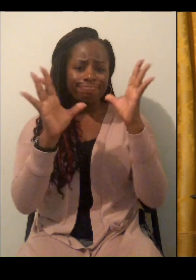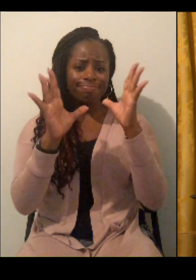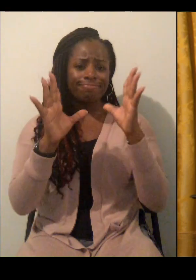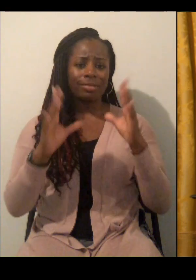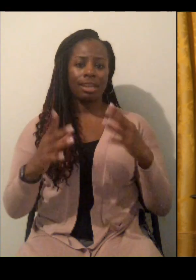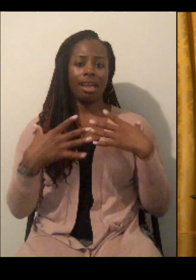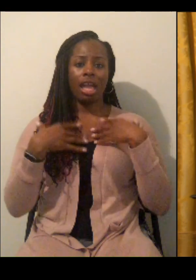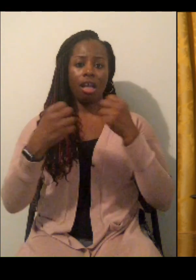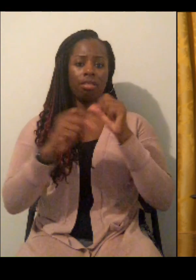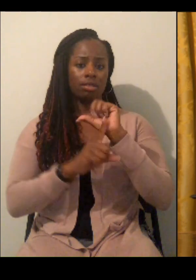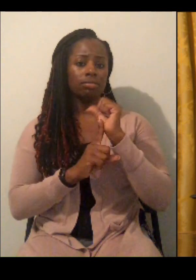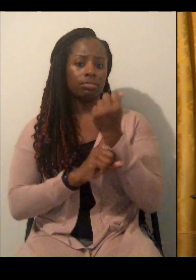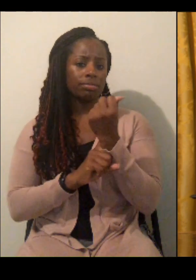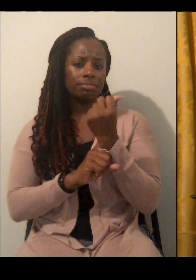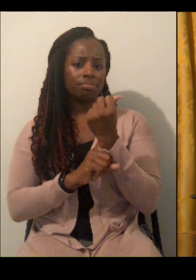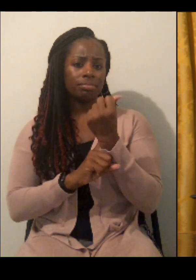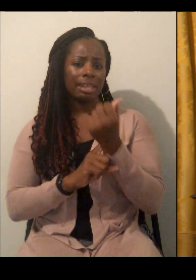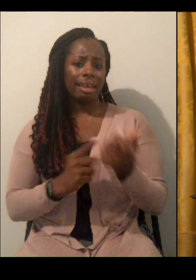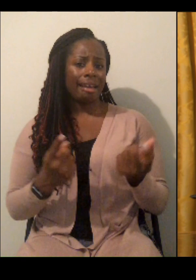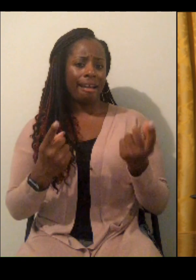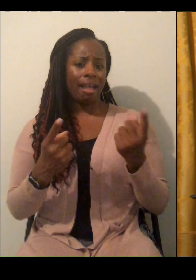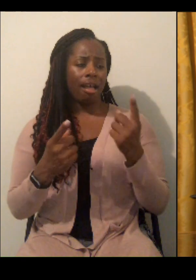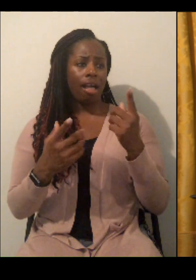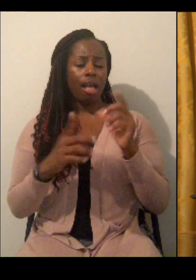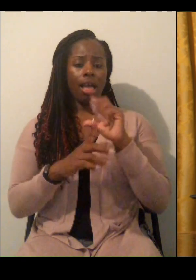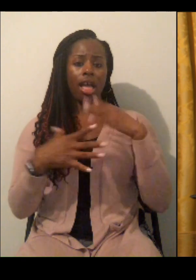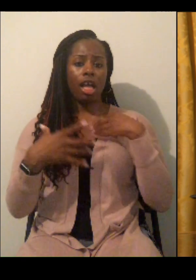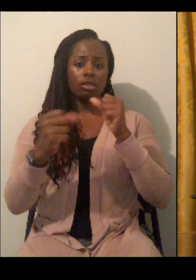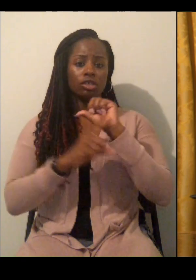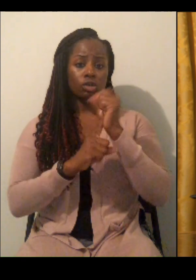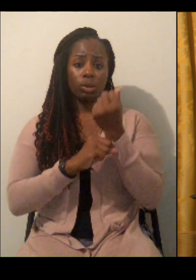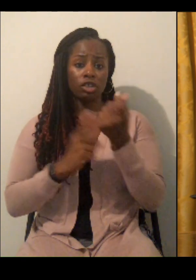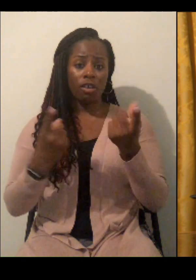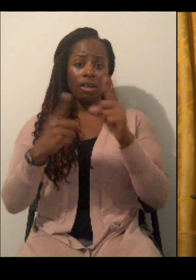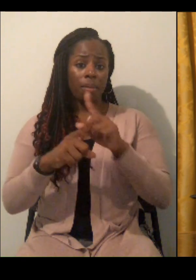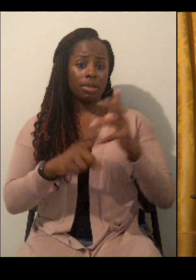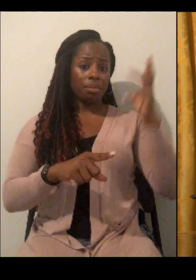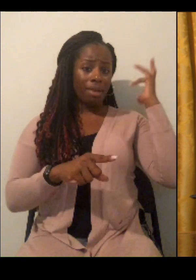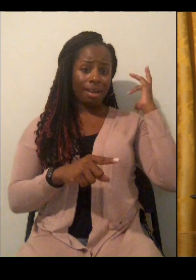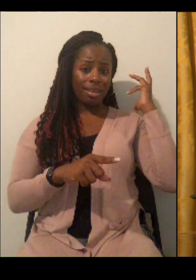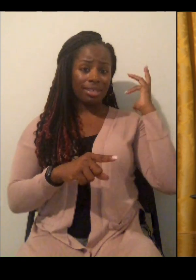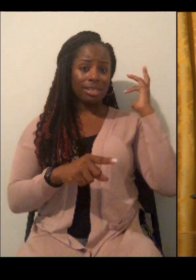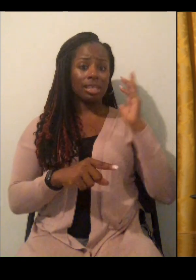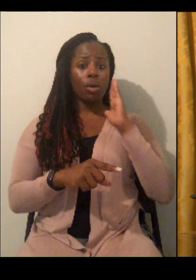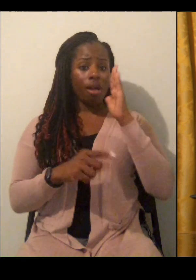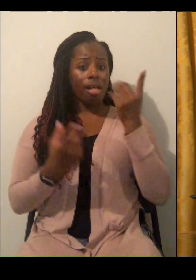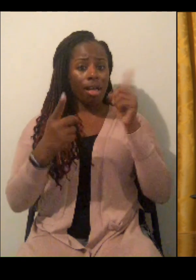it always was and always will be it only matters how you respond and we are